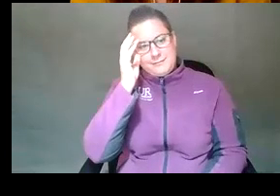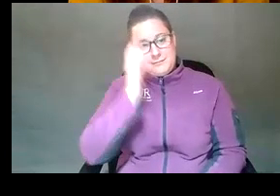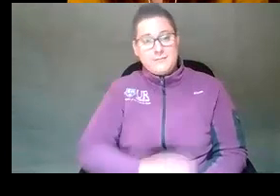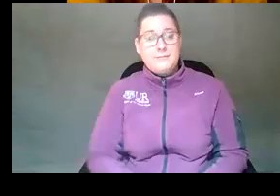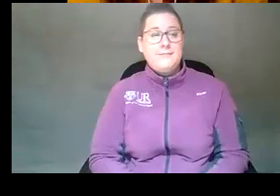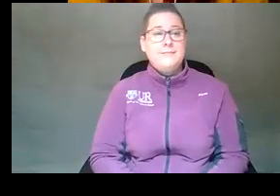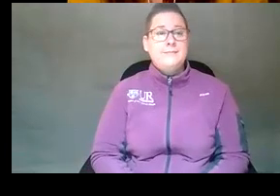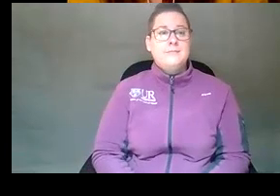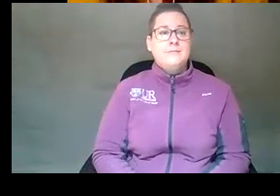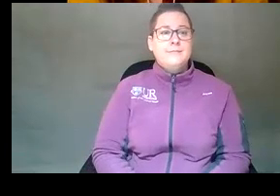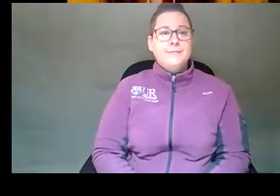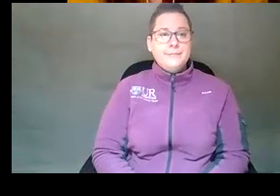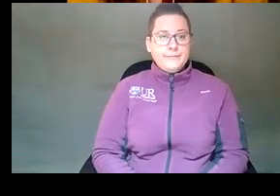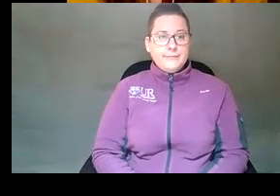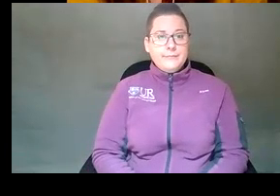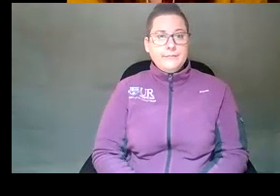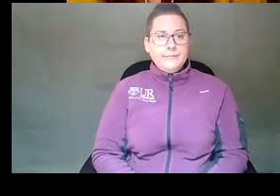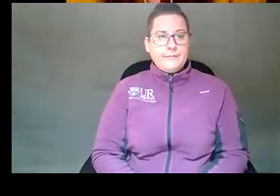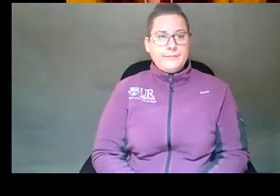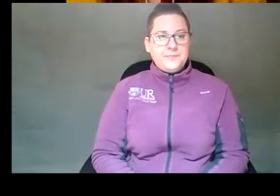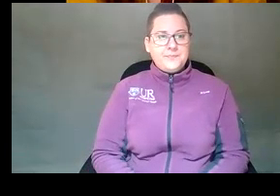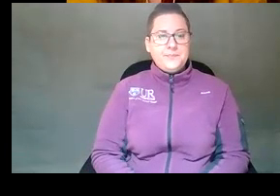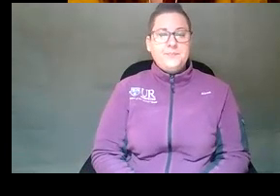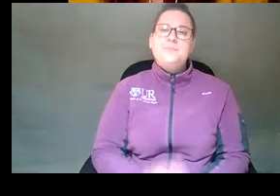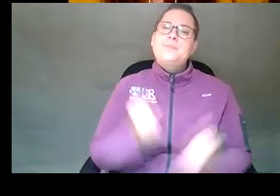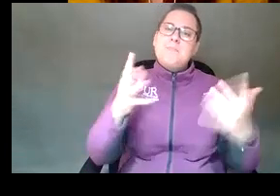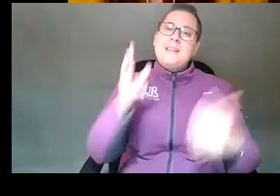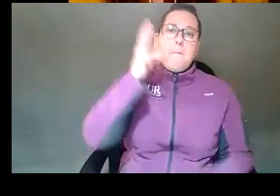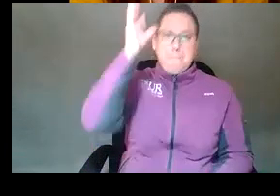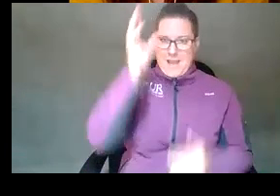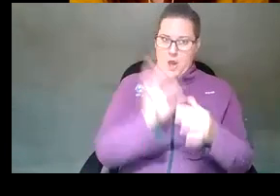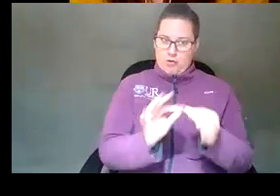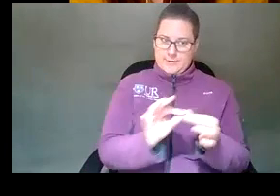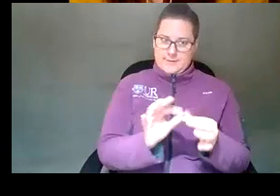I think another tip that many of the caregiver responses highlighted was considering child's